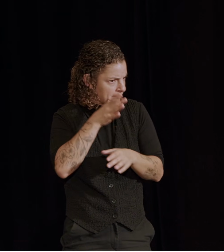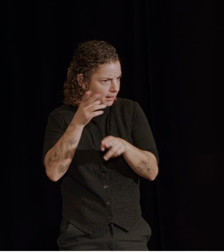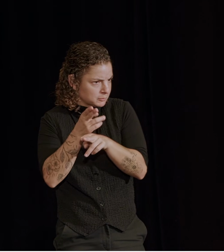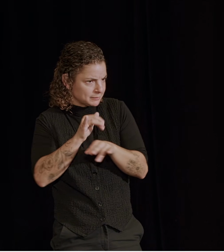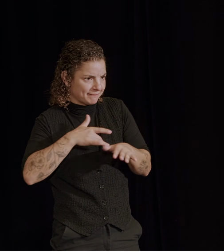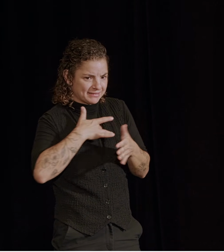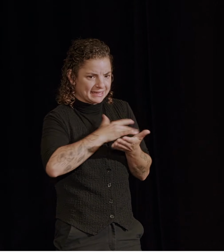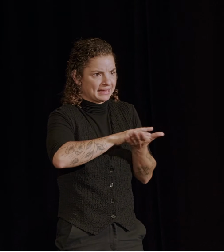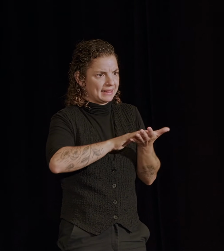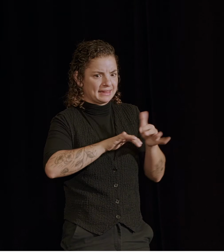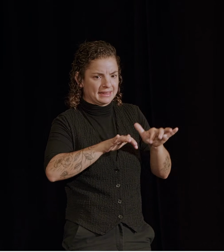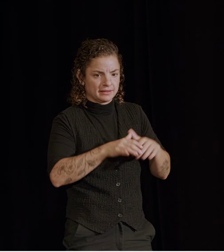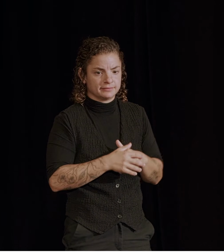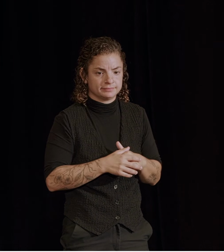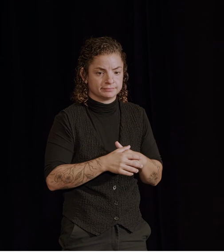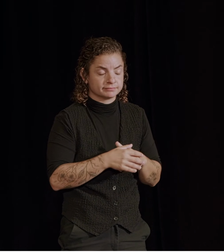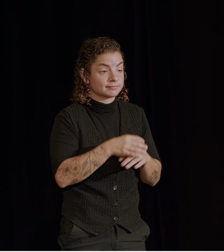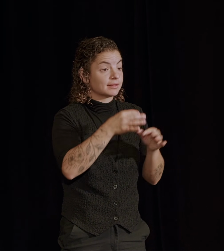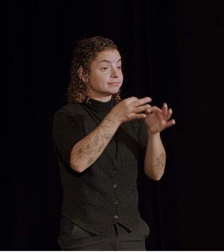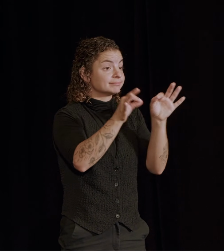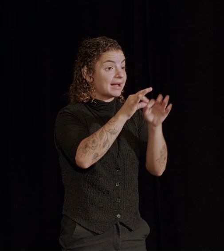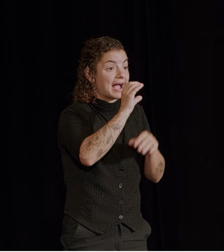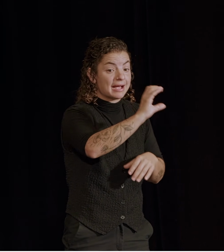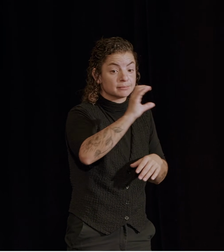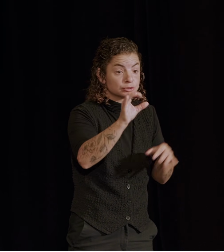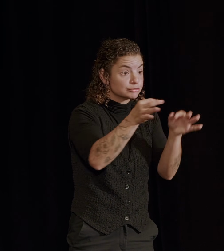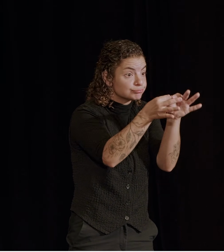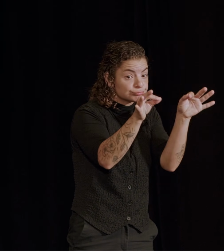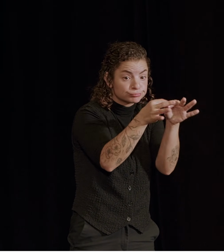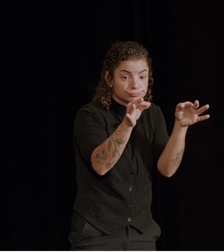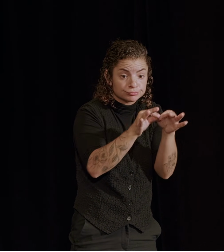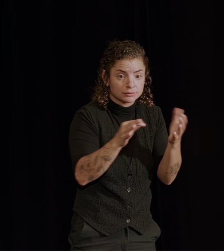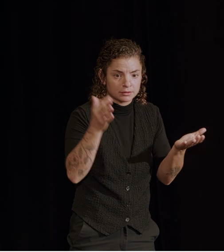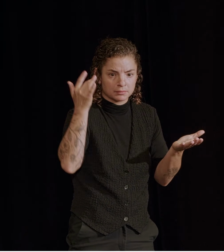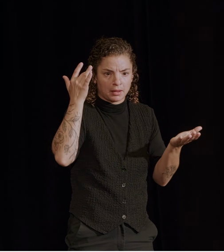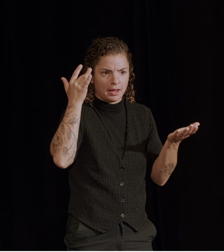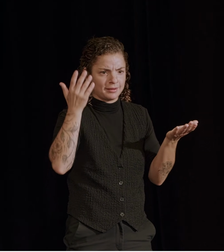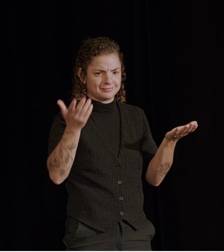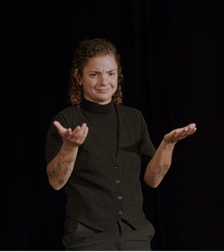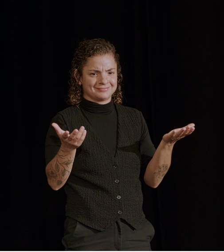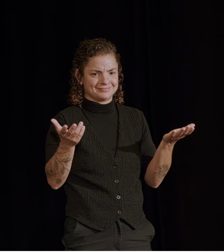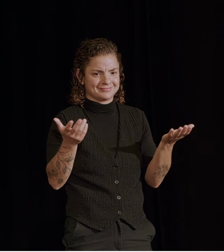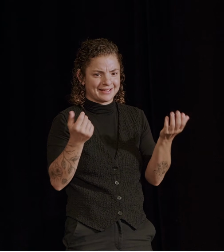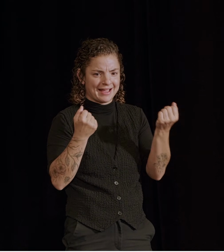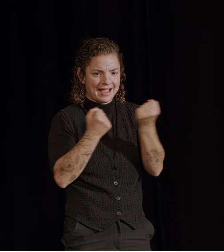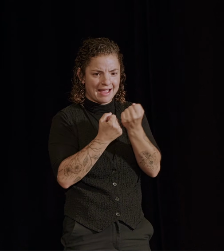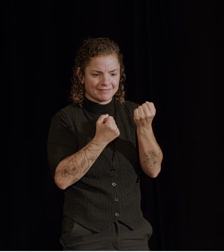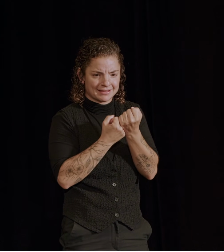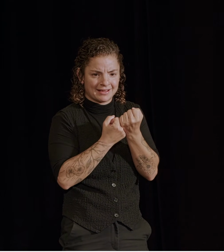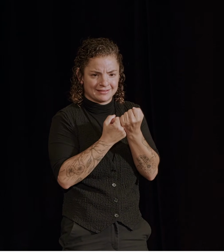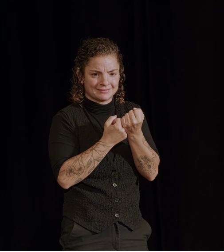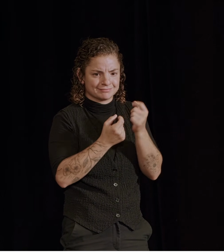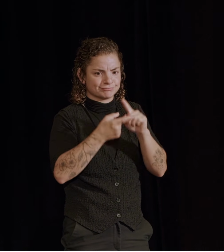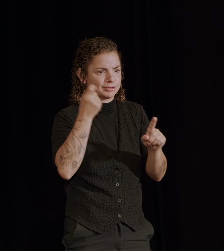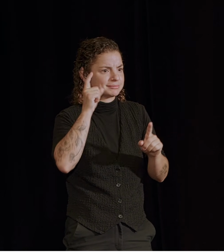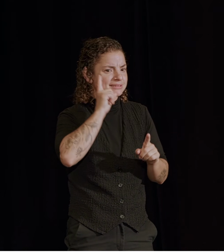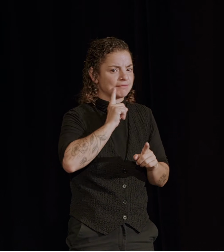to the amazing efforts of advocates in the deaf and hard of hearing community.